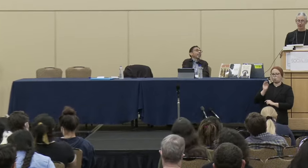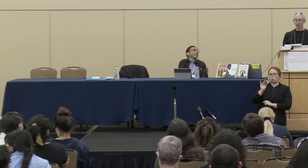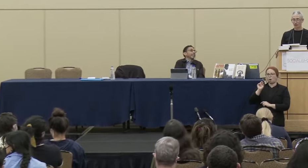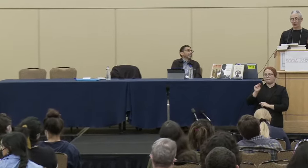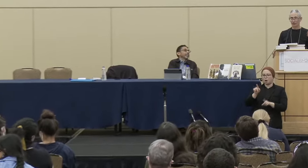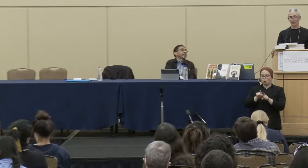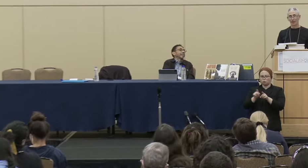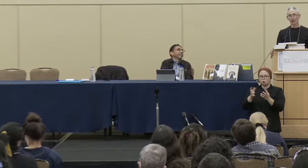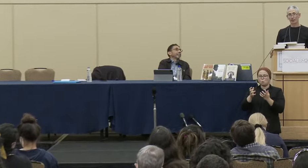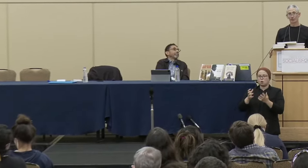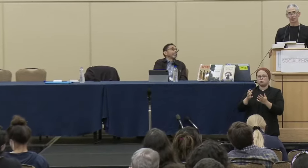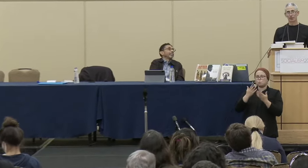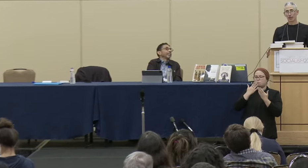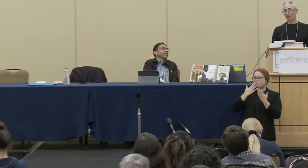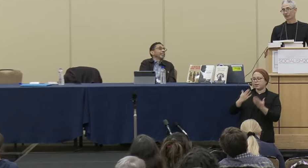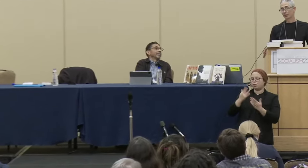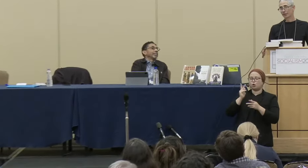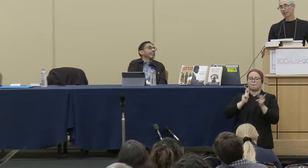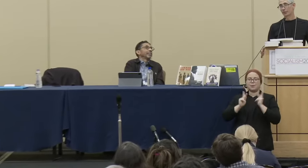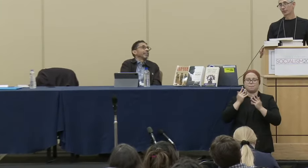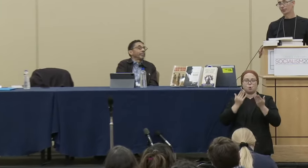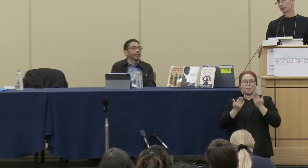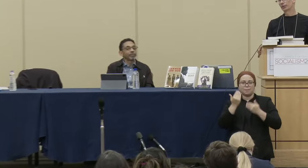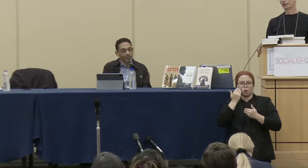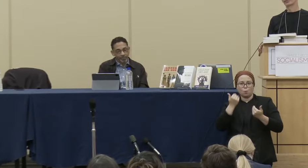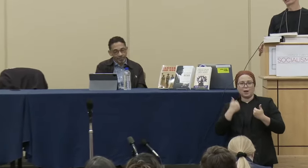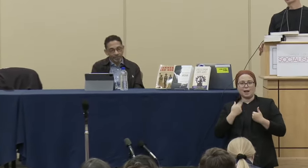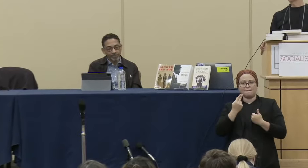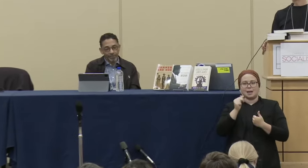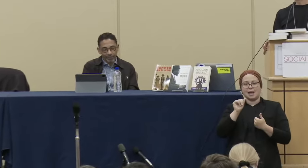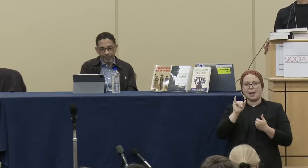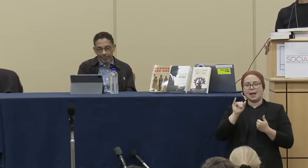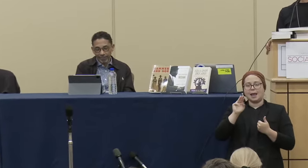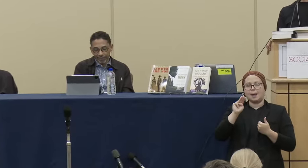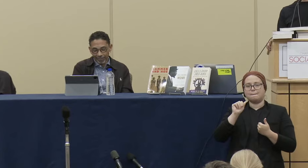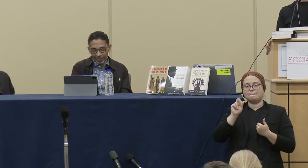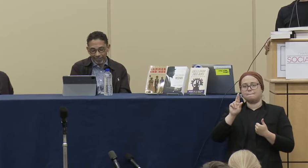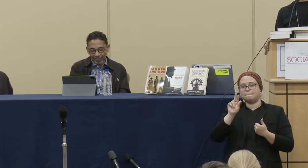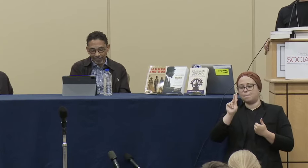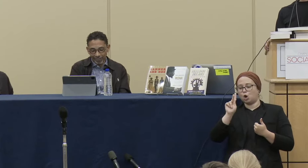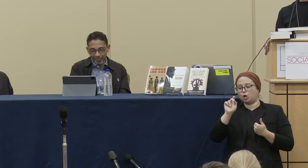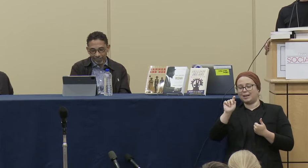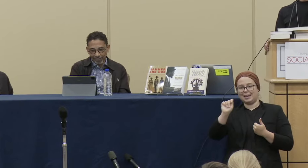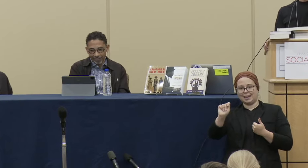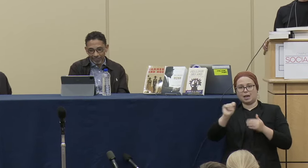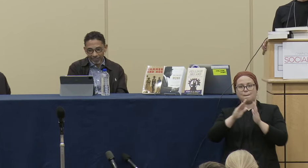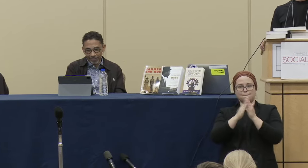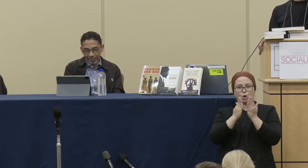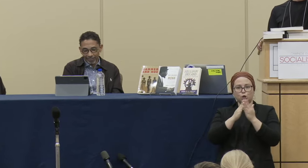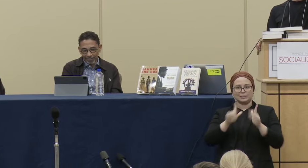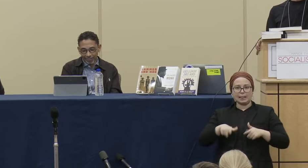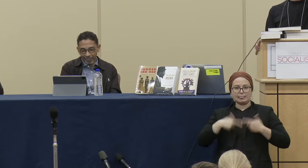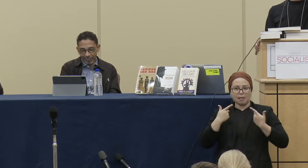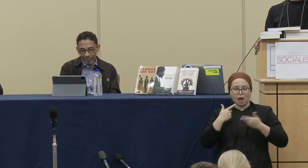. Robin, I also want to thank you, people may know we have this Haymarket Books live